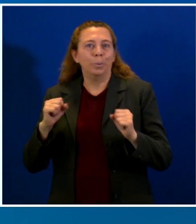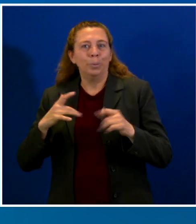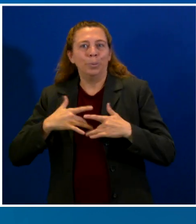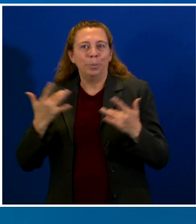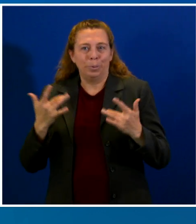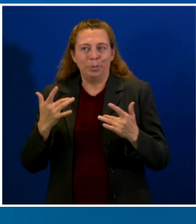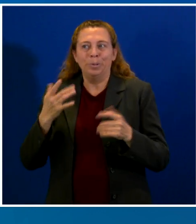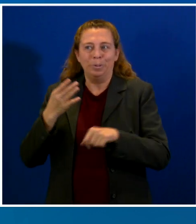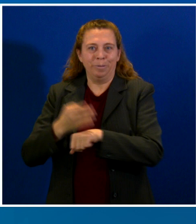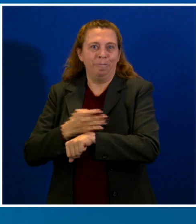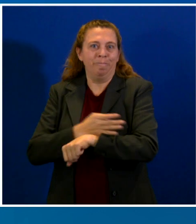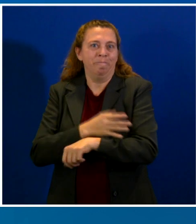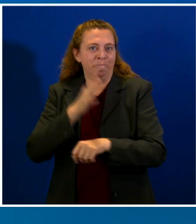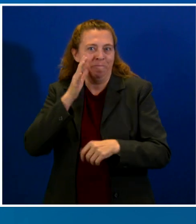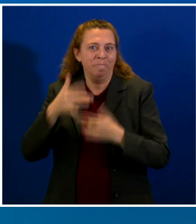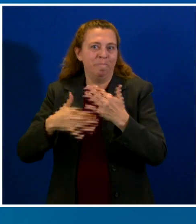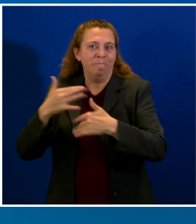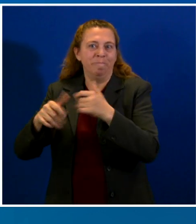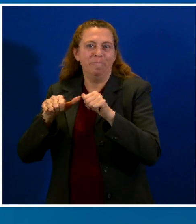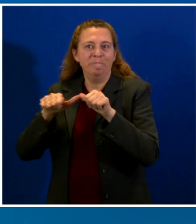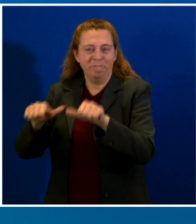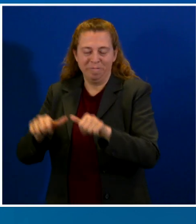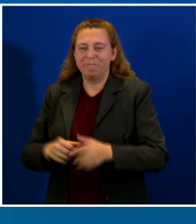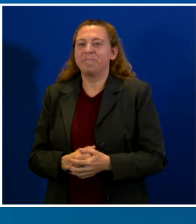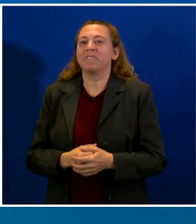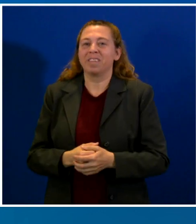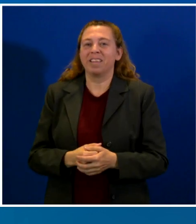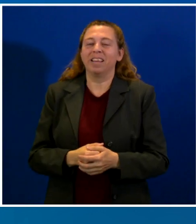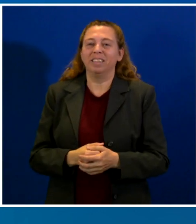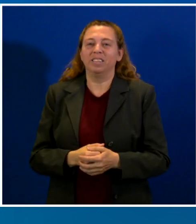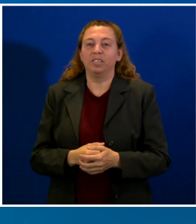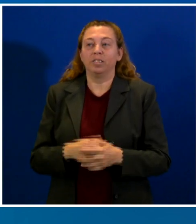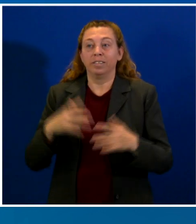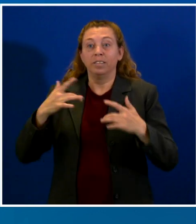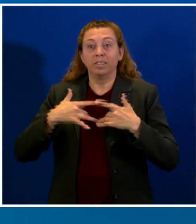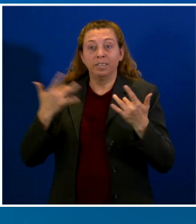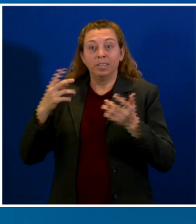While we are thrilled about the expanded eligibility, it will be